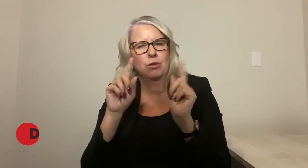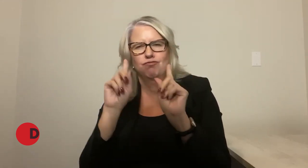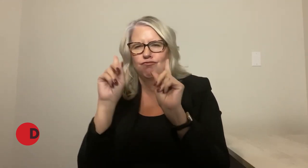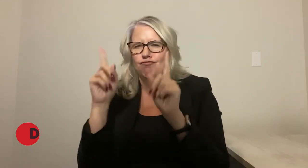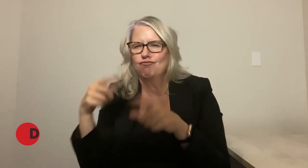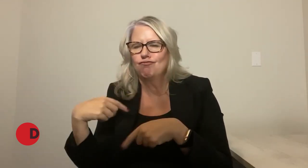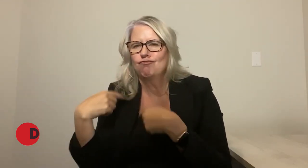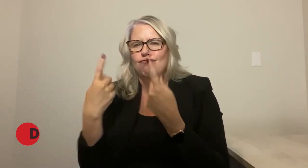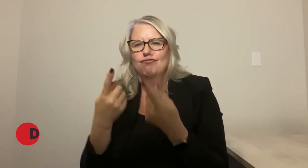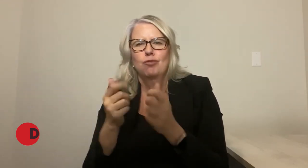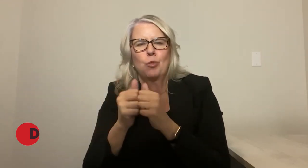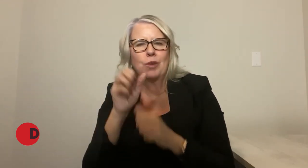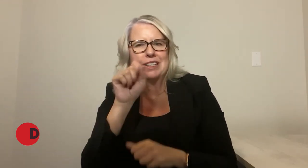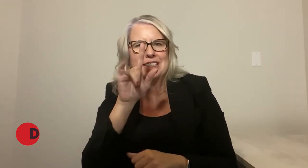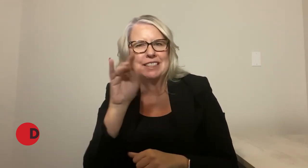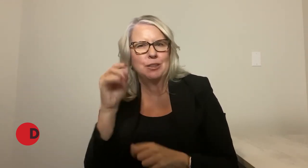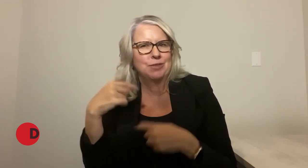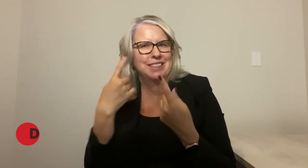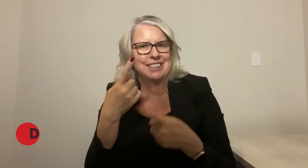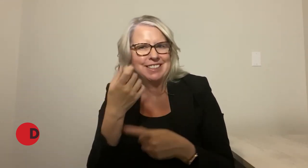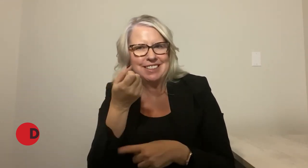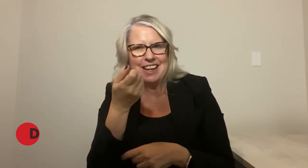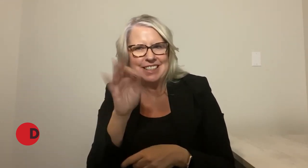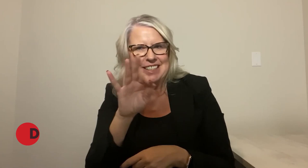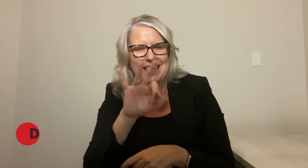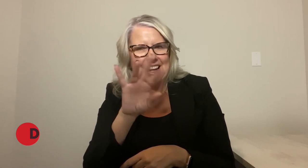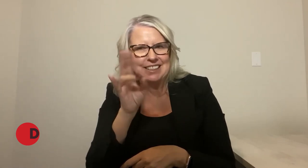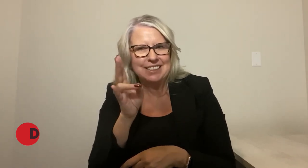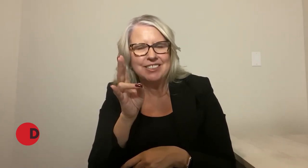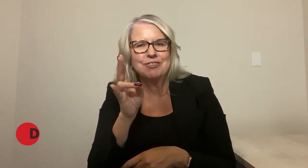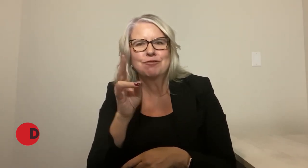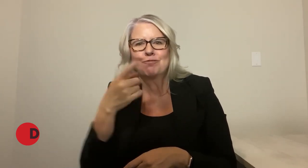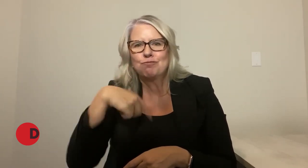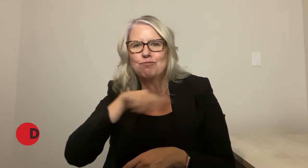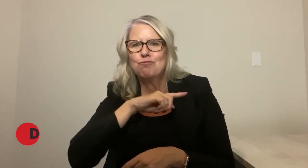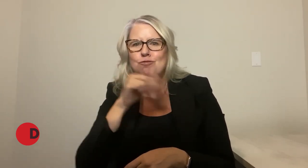Those are the values that have been with SLIAO since 1997.